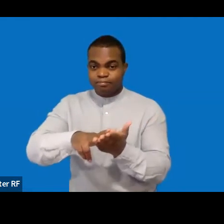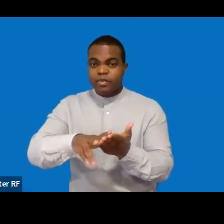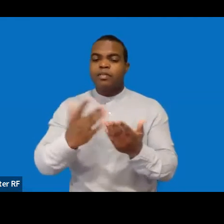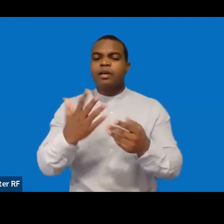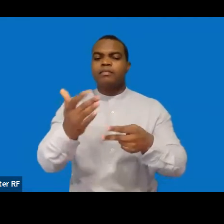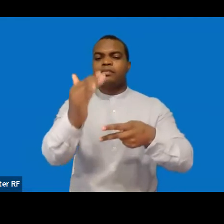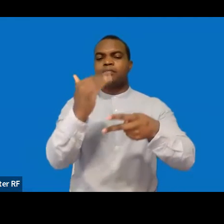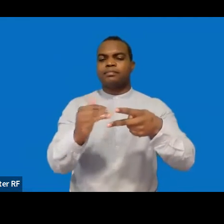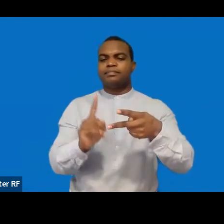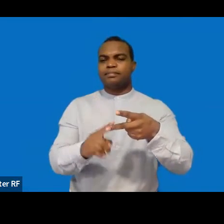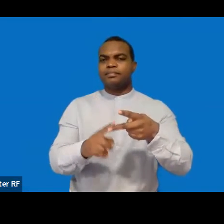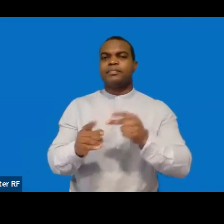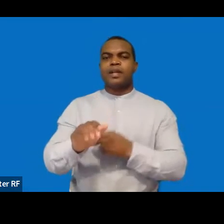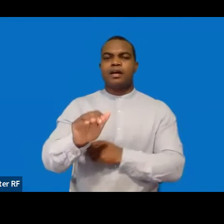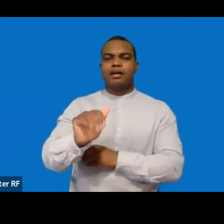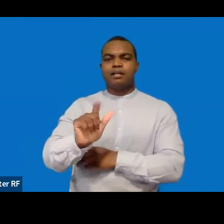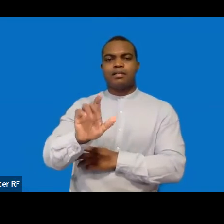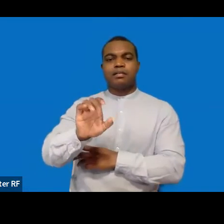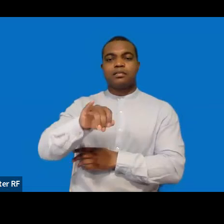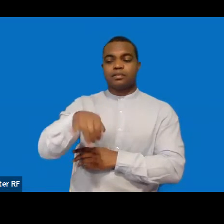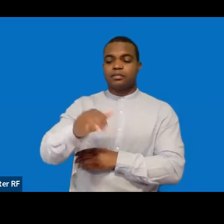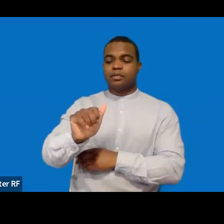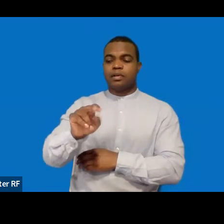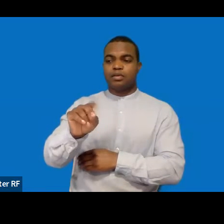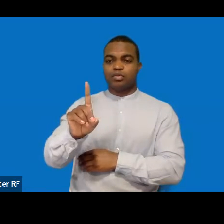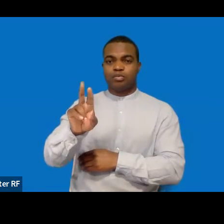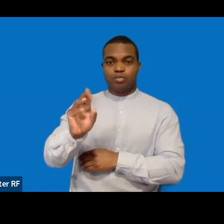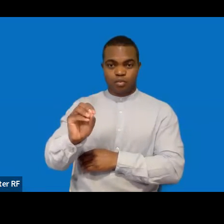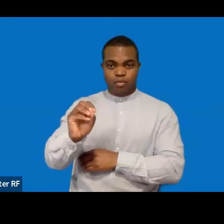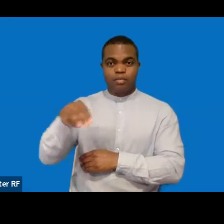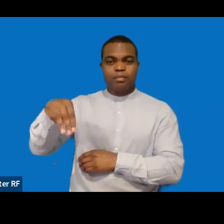Without further ado, I will share MEP Nicholsonová's video.